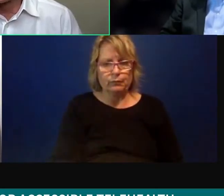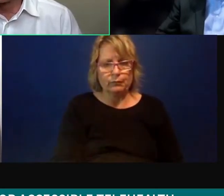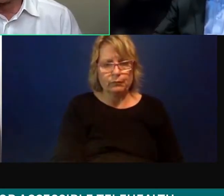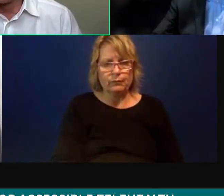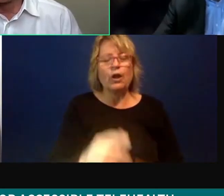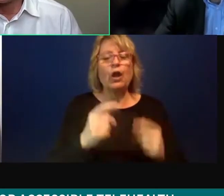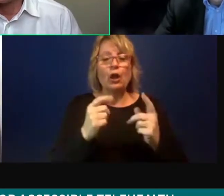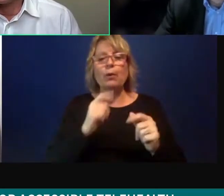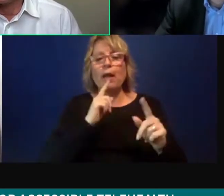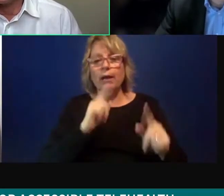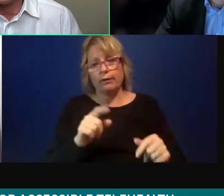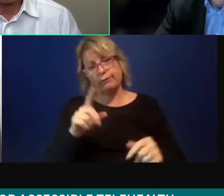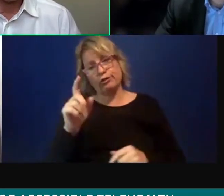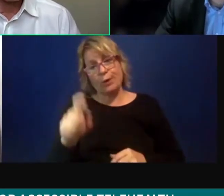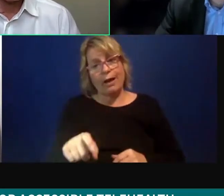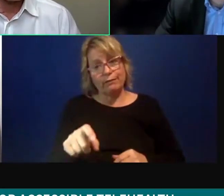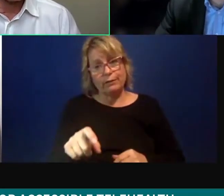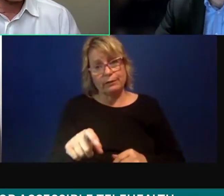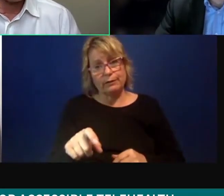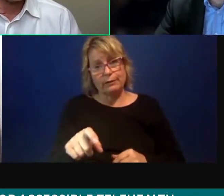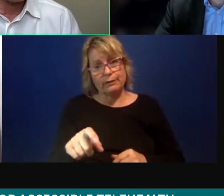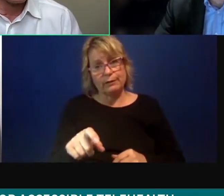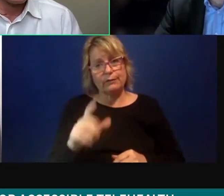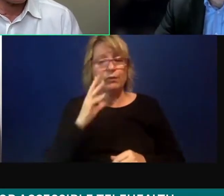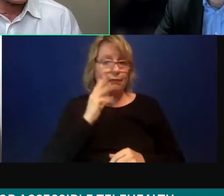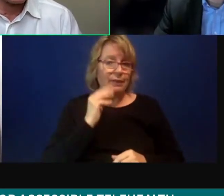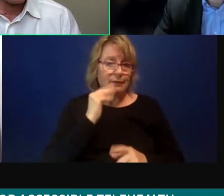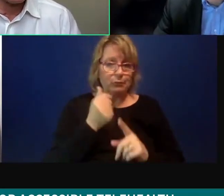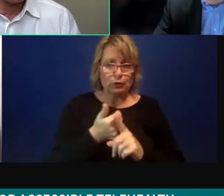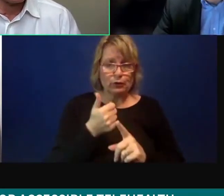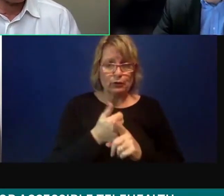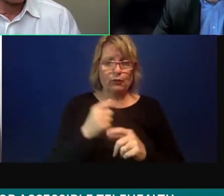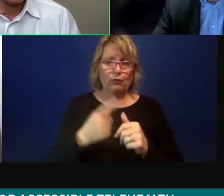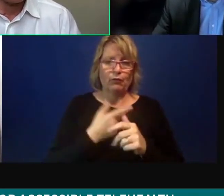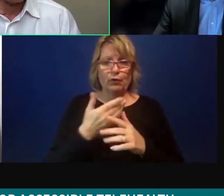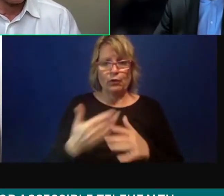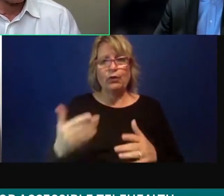that you have to experience it yourself. The first thing that we did is we created our own